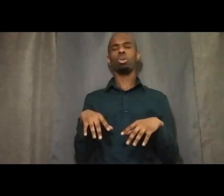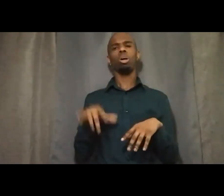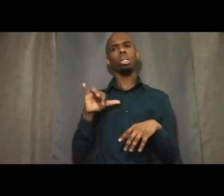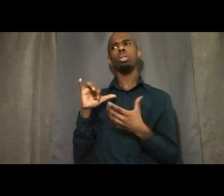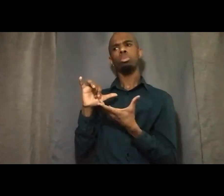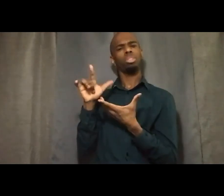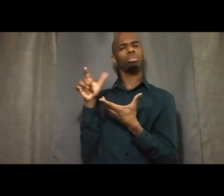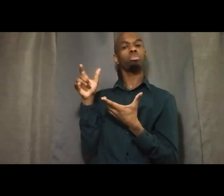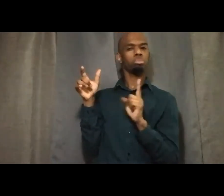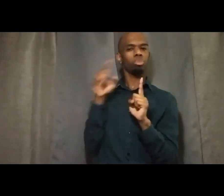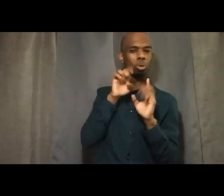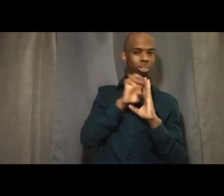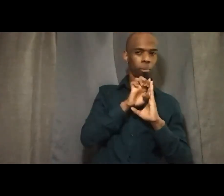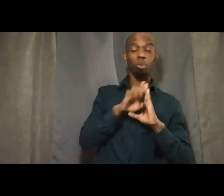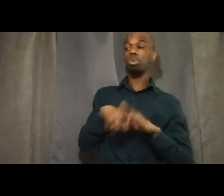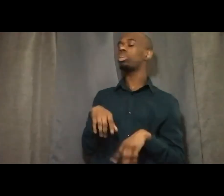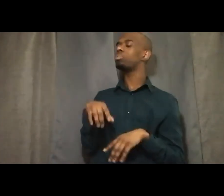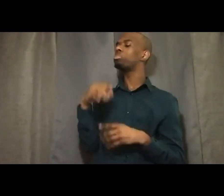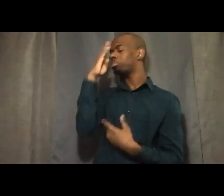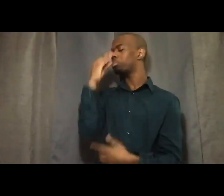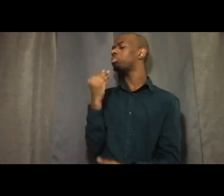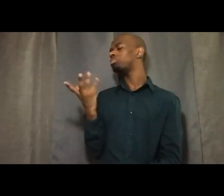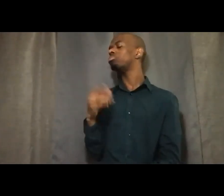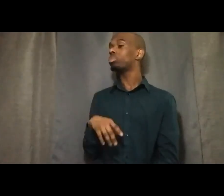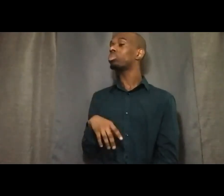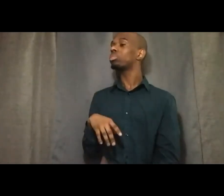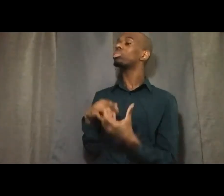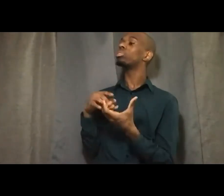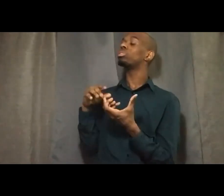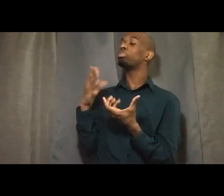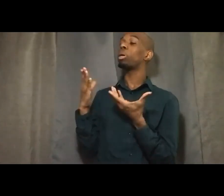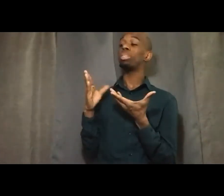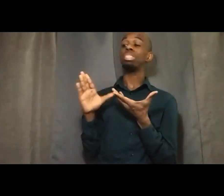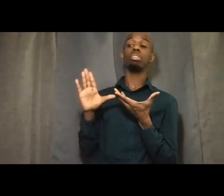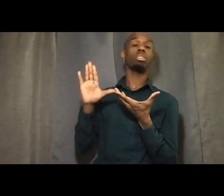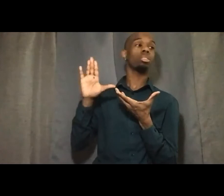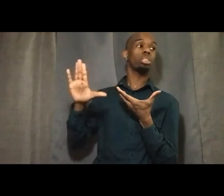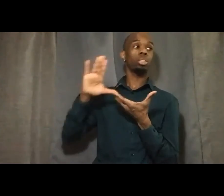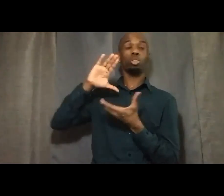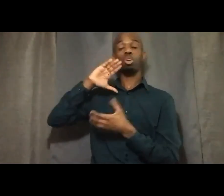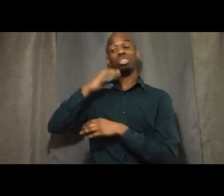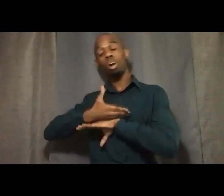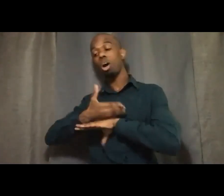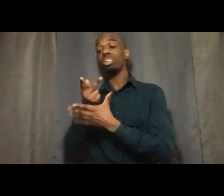To say, you know, maybe your daughter is failing math 'cause you're, I actually can't do math